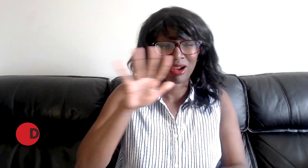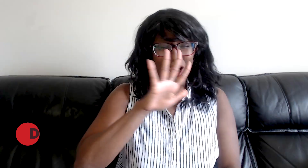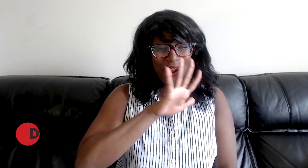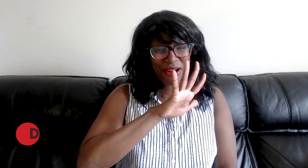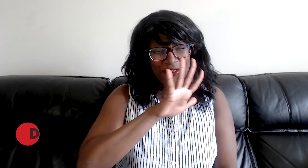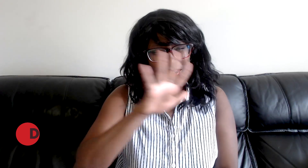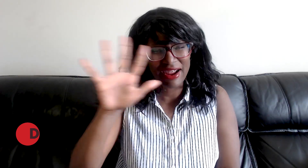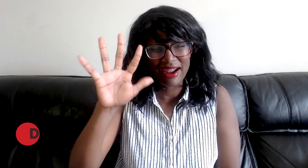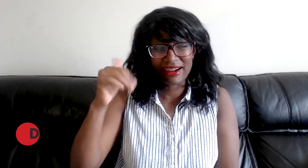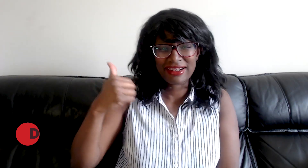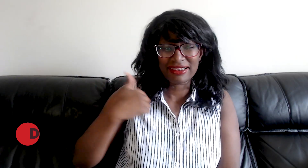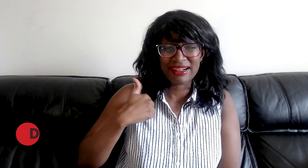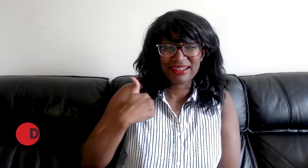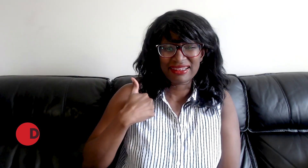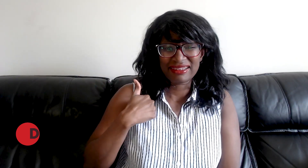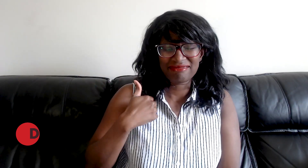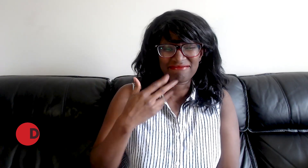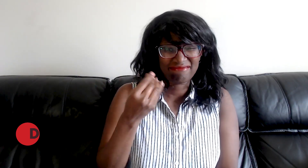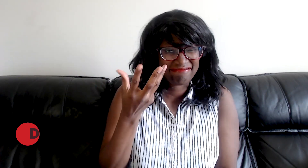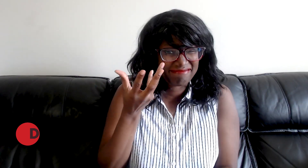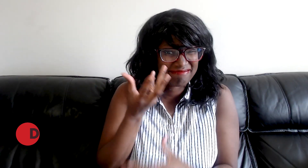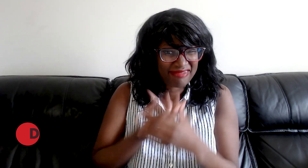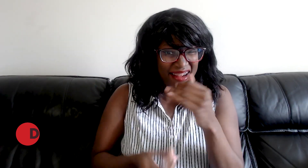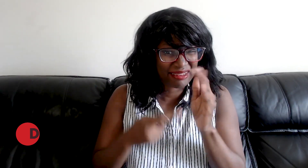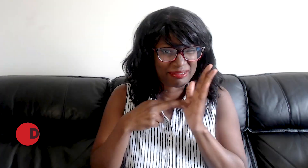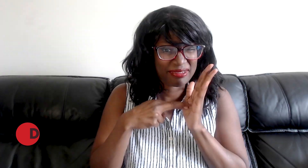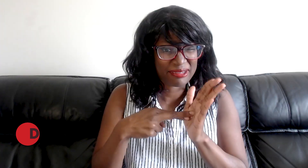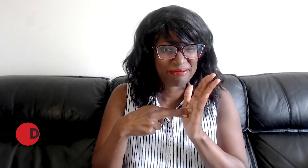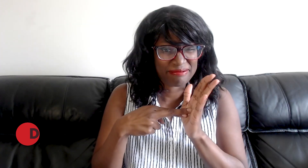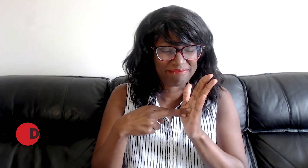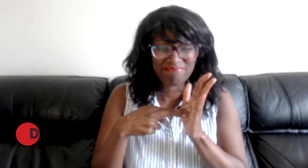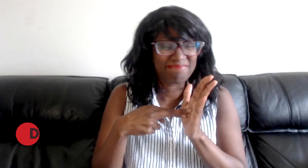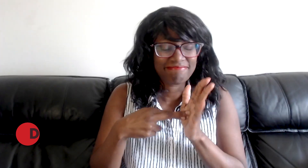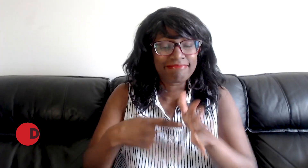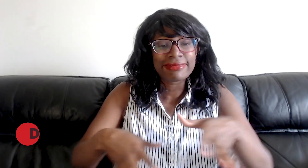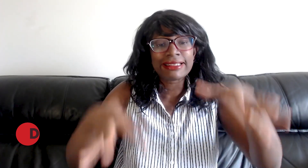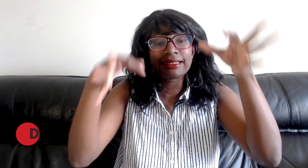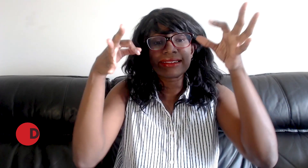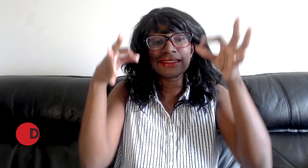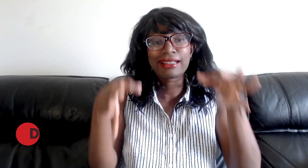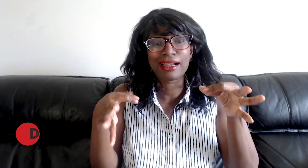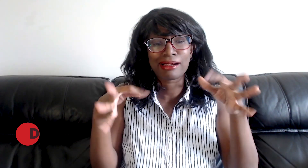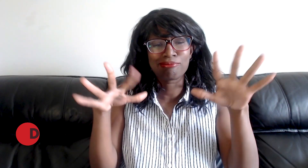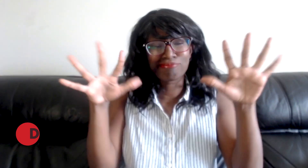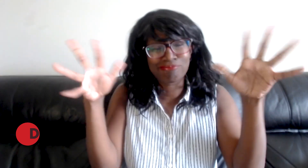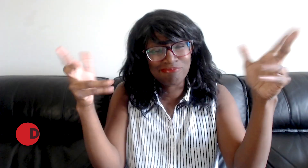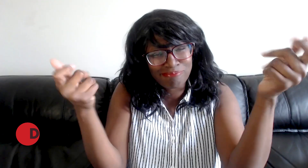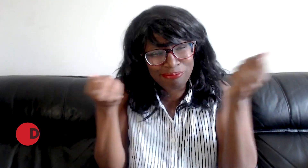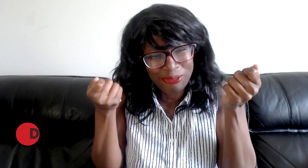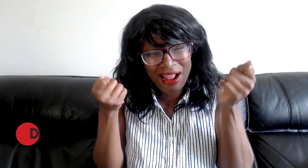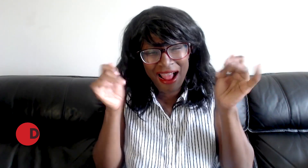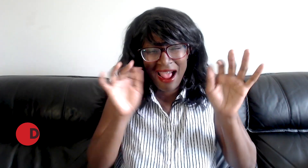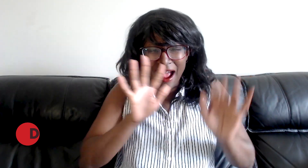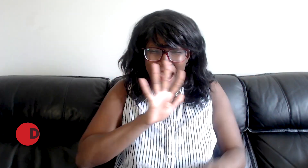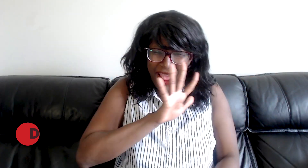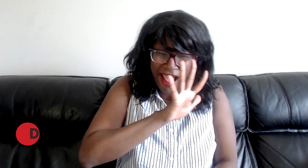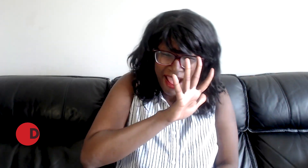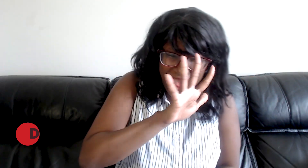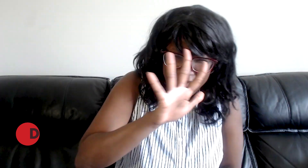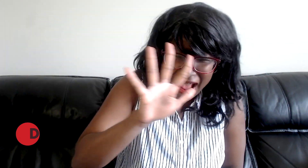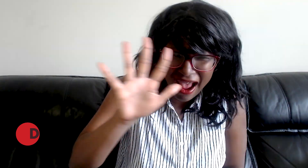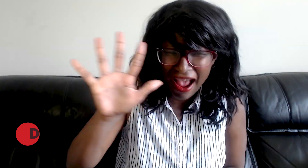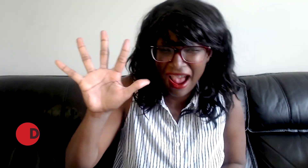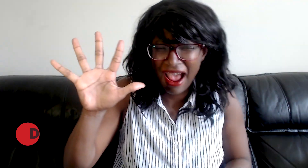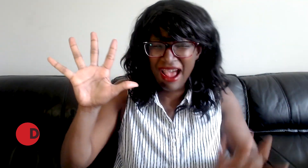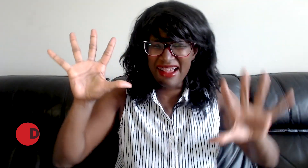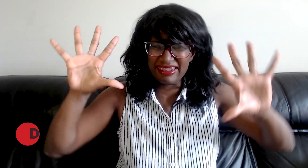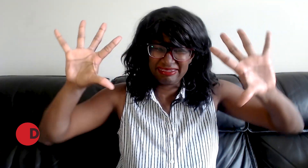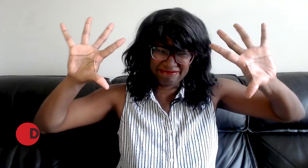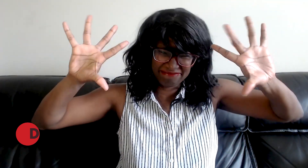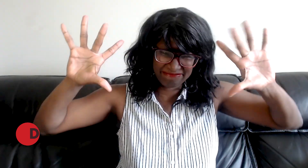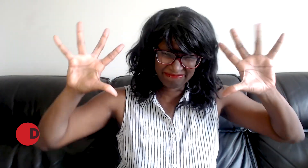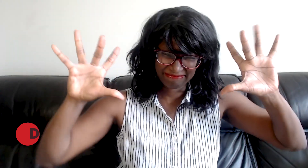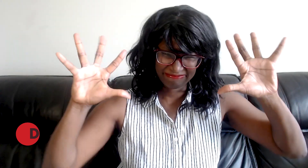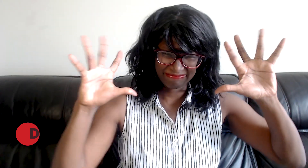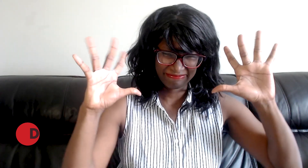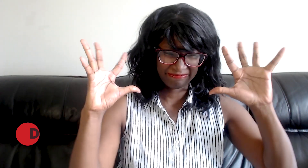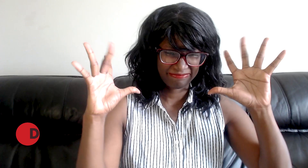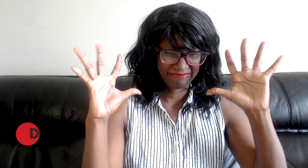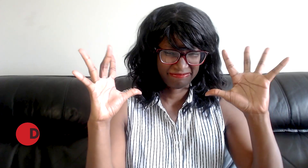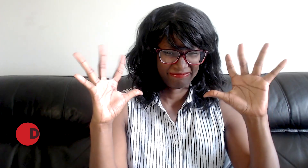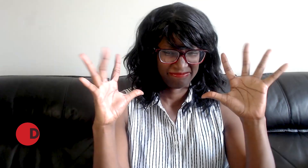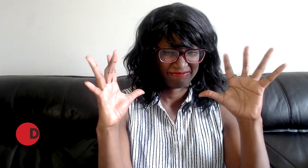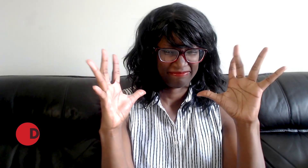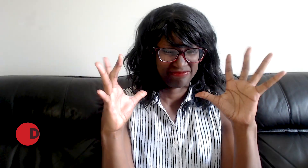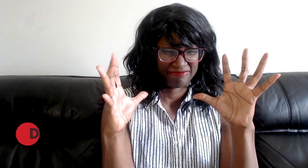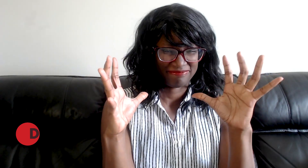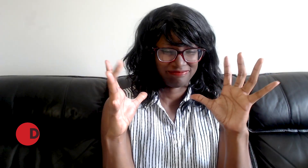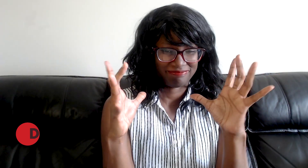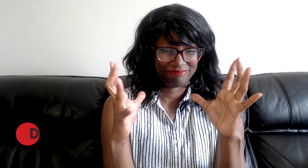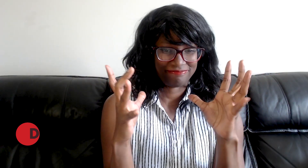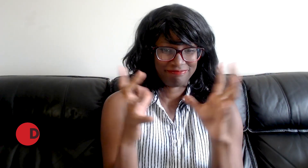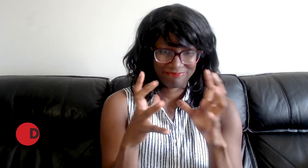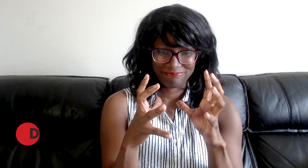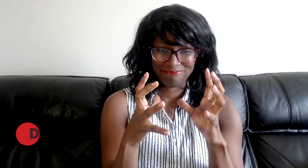across Canada and decided to bring them all together